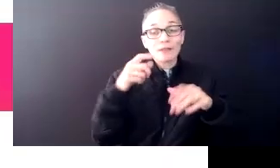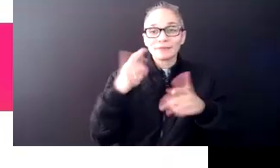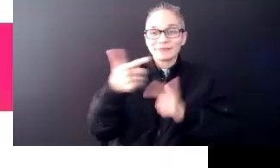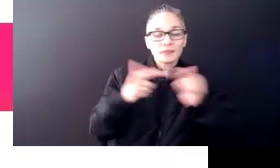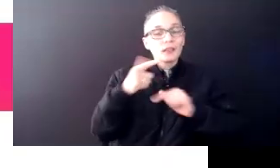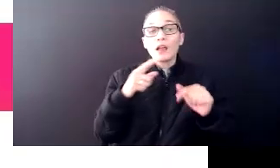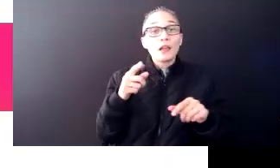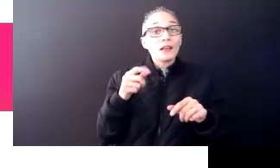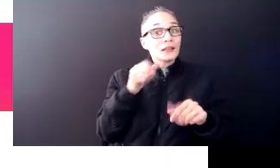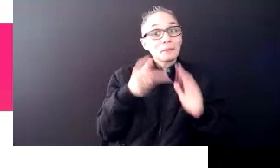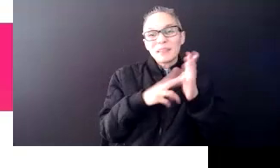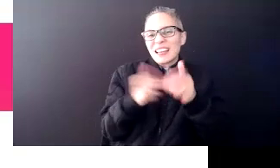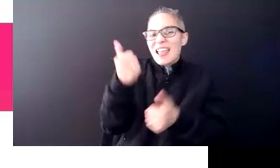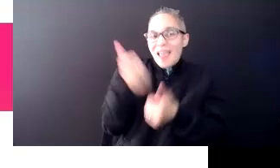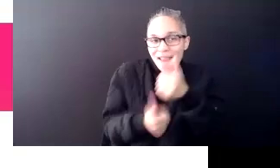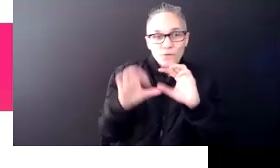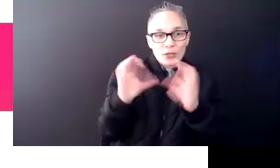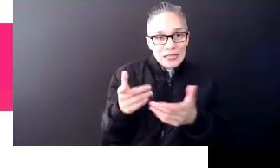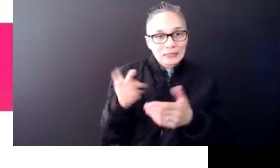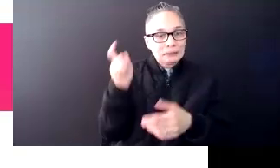your course has to be all the way over on the right hand side.